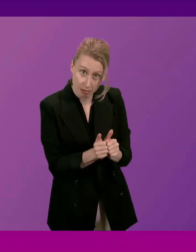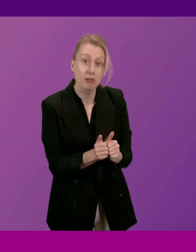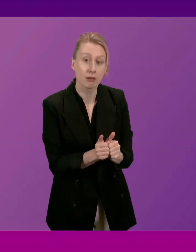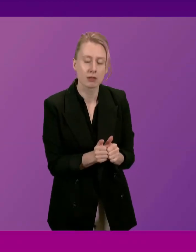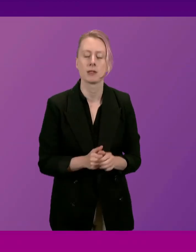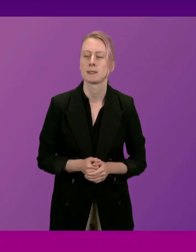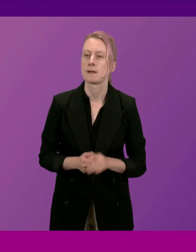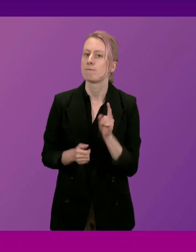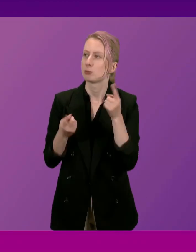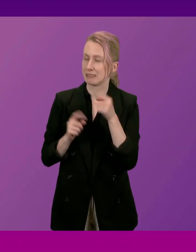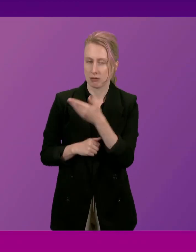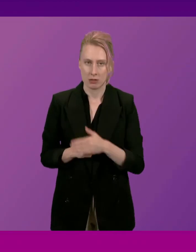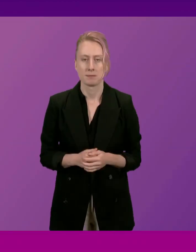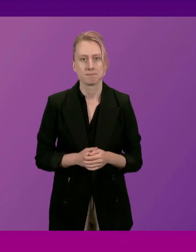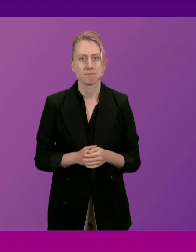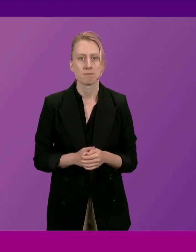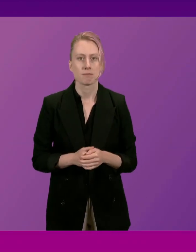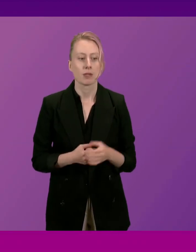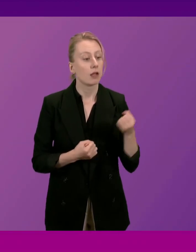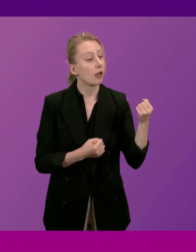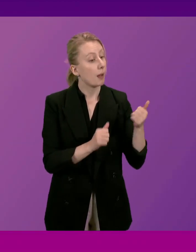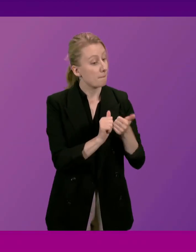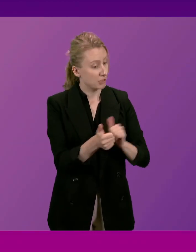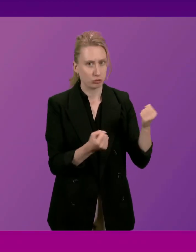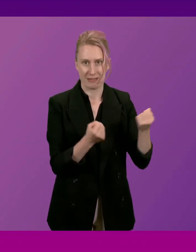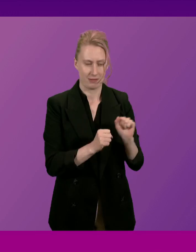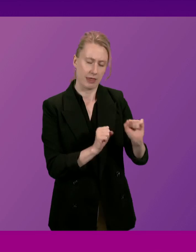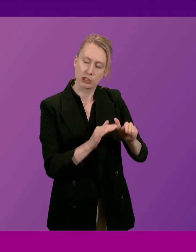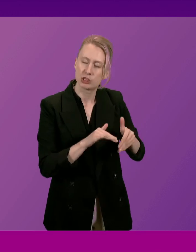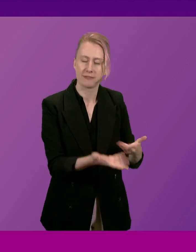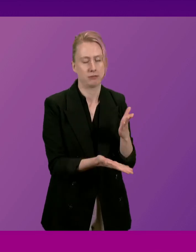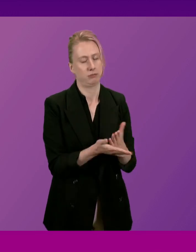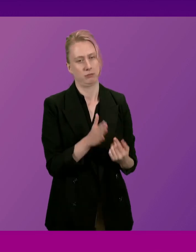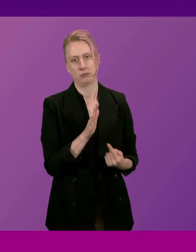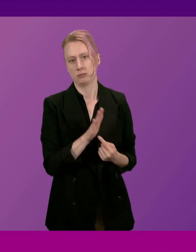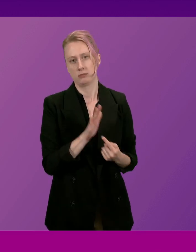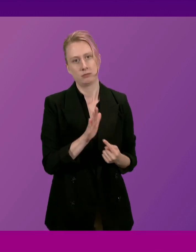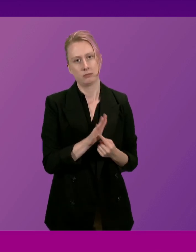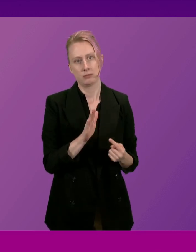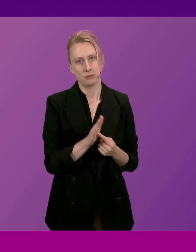The services that the bus drivers provide are critical for the mobility of the constituents